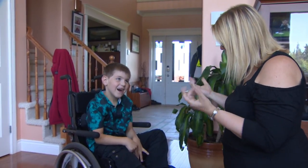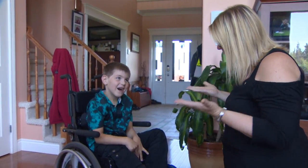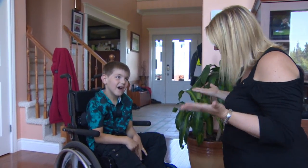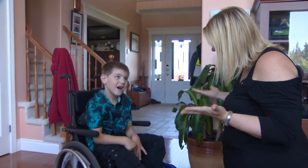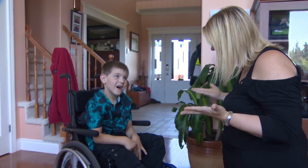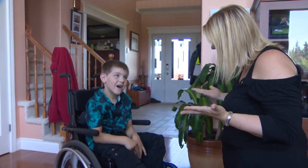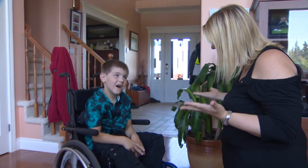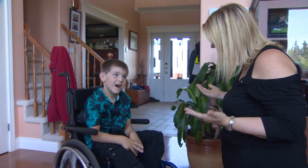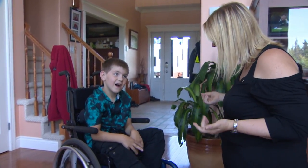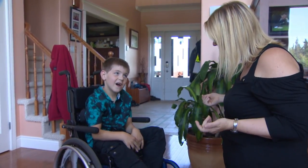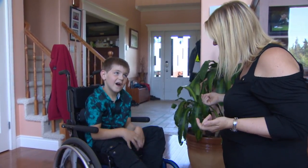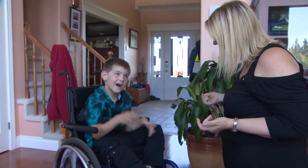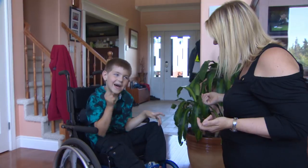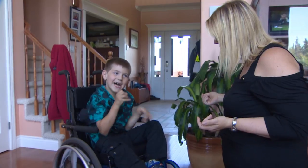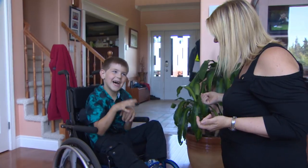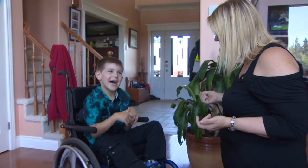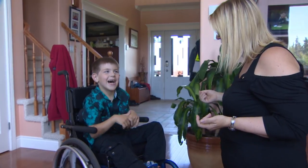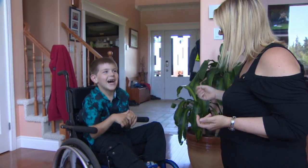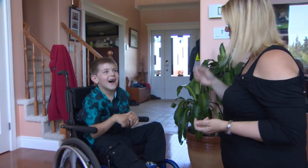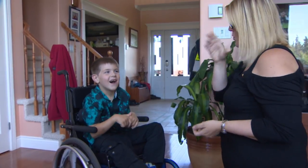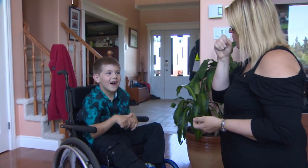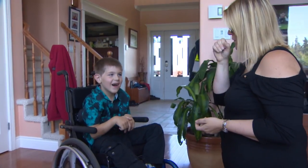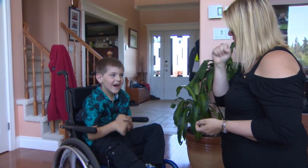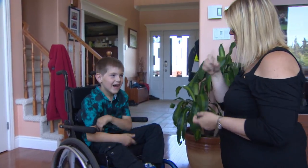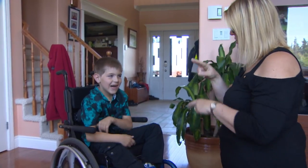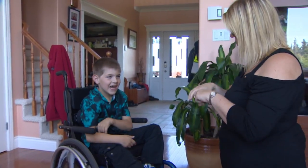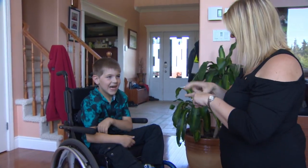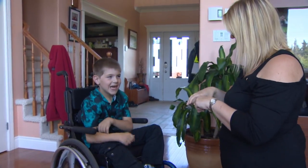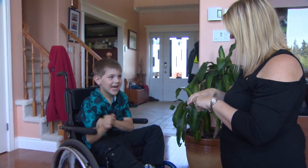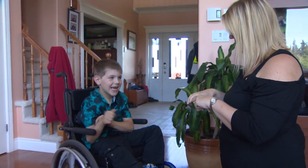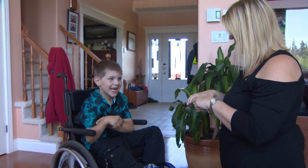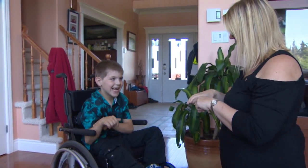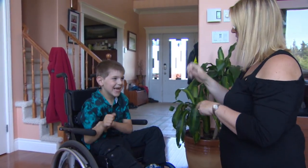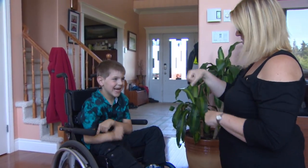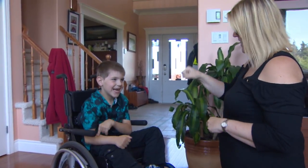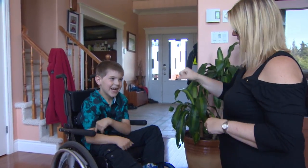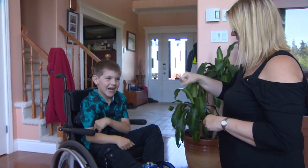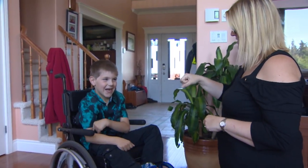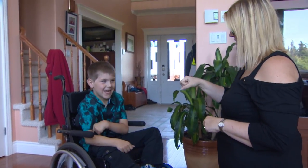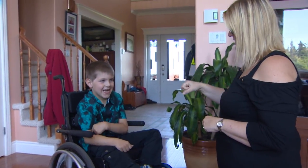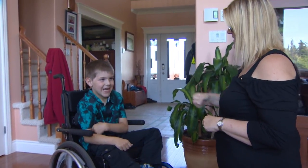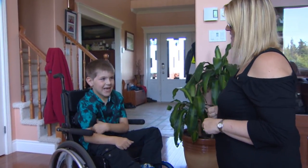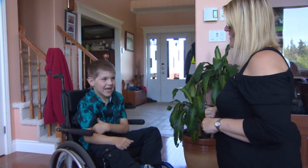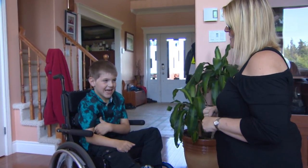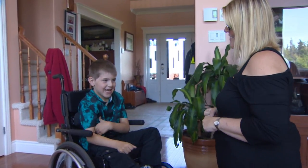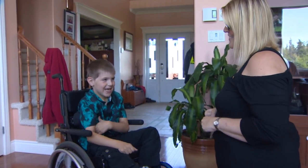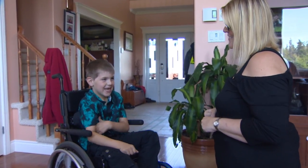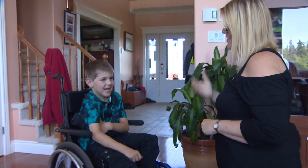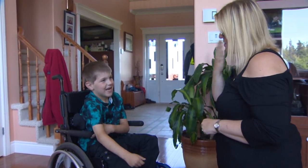his own language skills the way other students learn English. Todd: But if you sent your child to kindergarten,